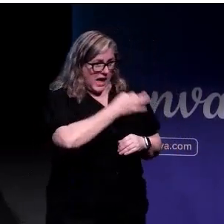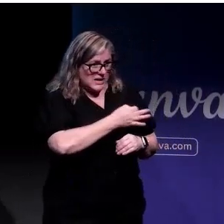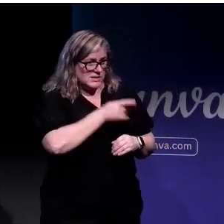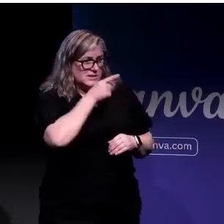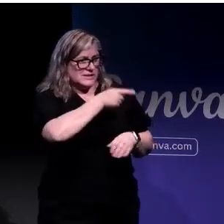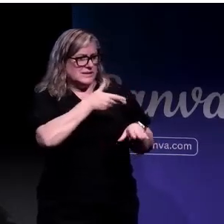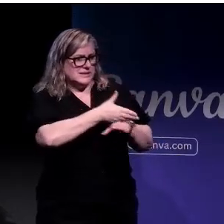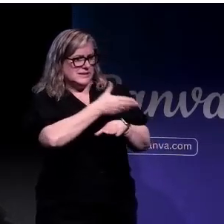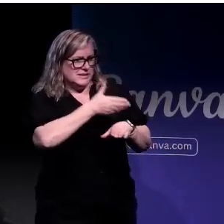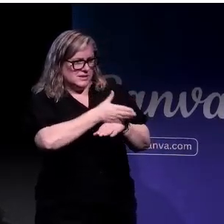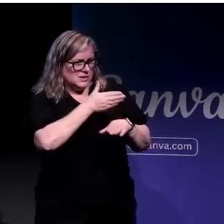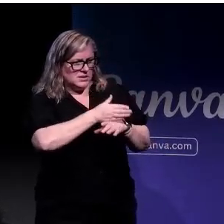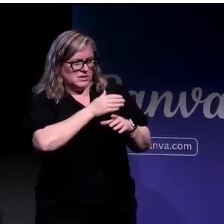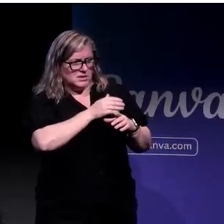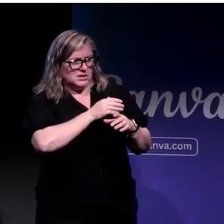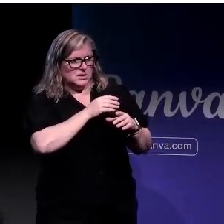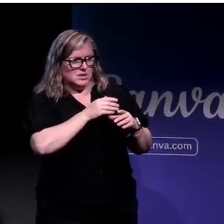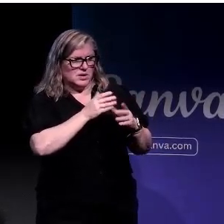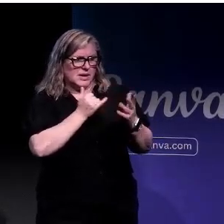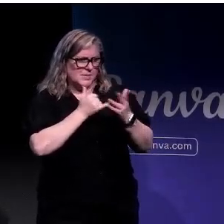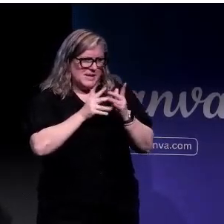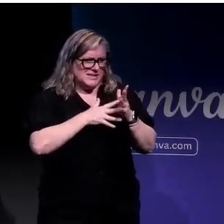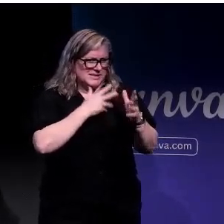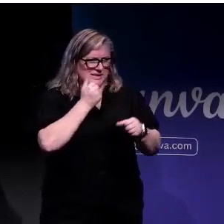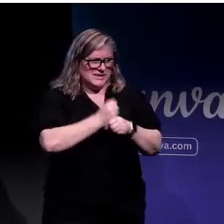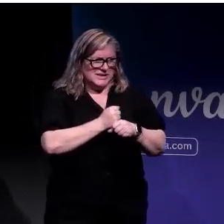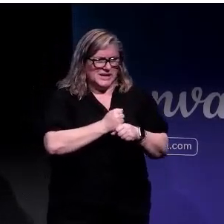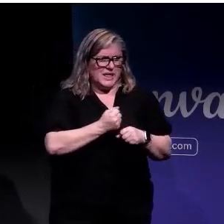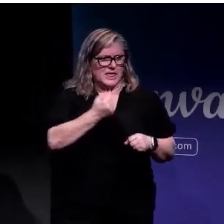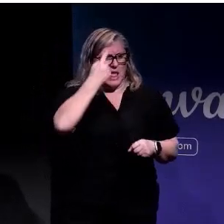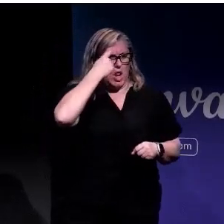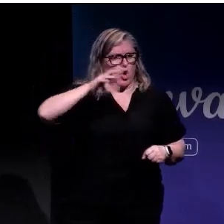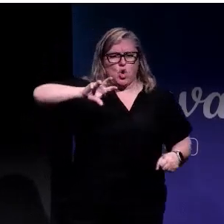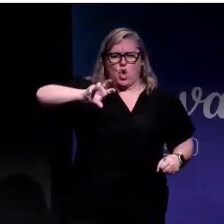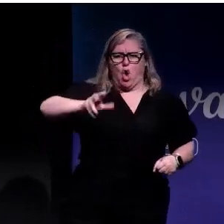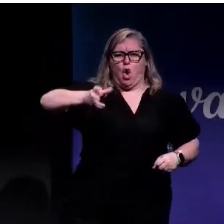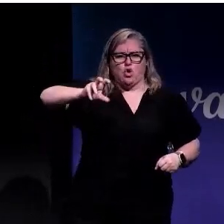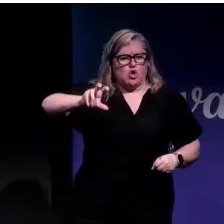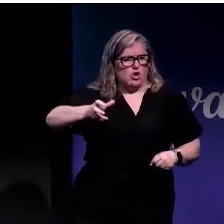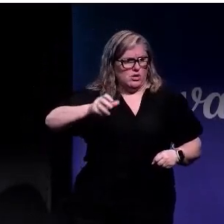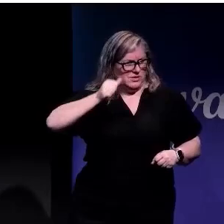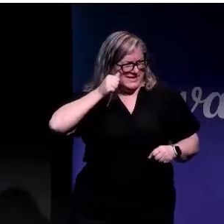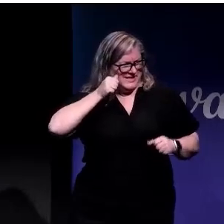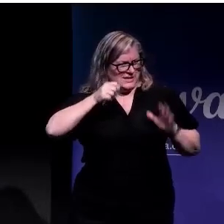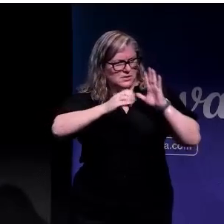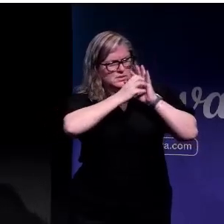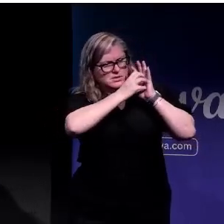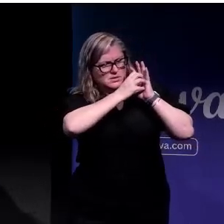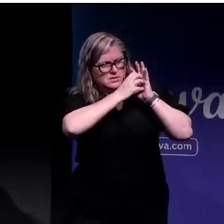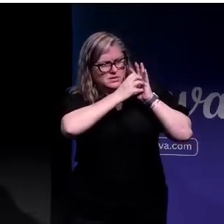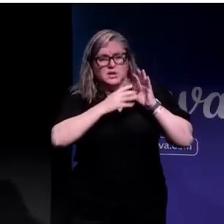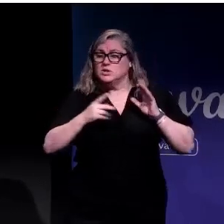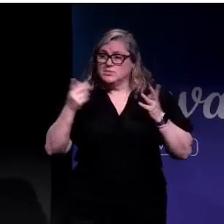to going to their settings they're looking for that cog, that cog symbol. So on the screen where you can see, we don't, we don't have a